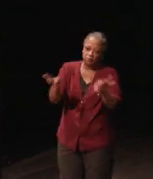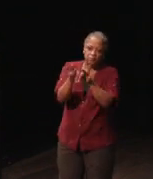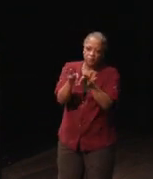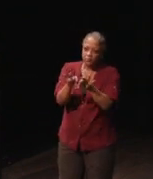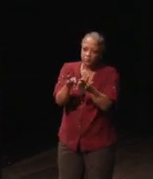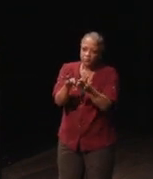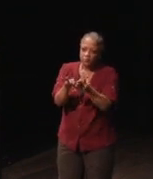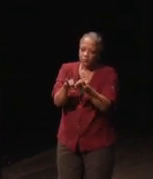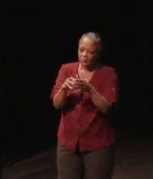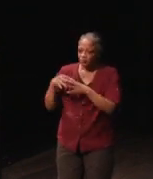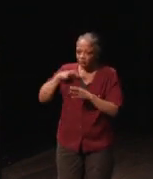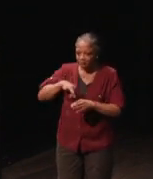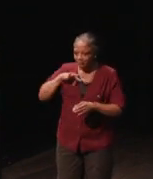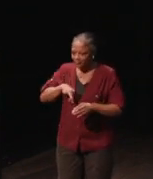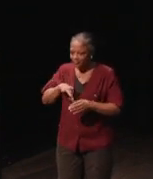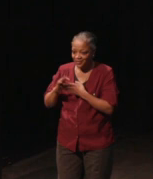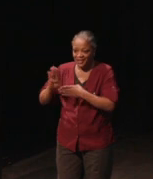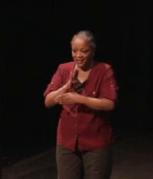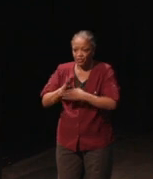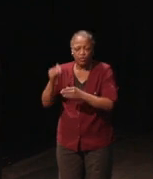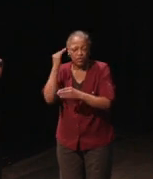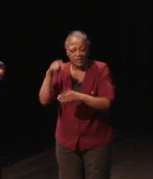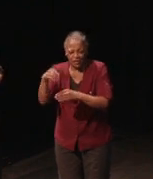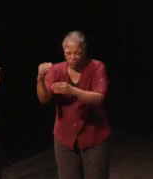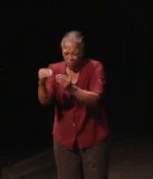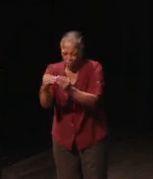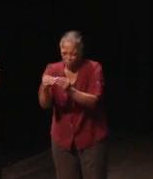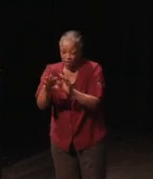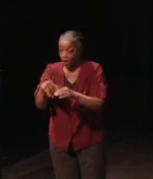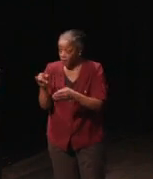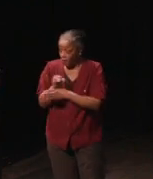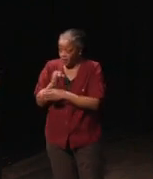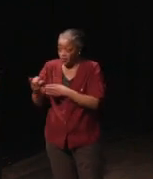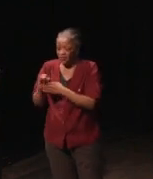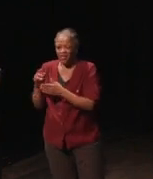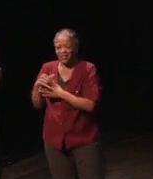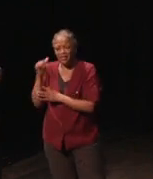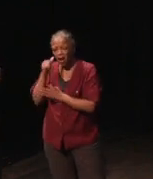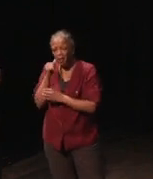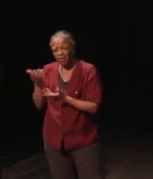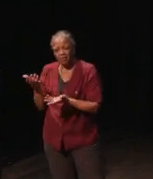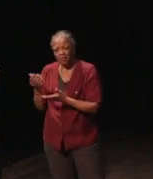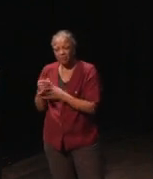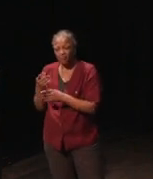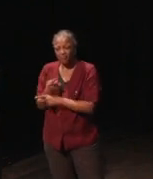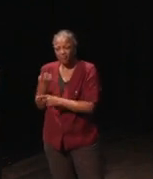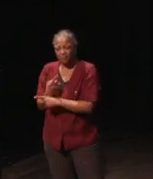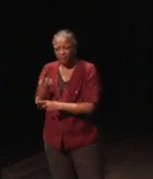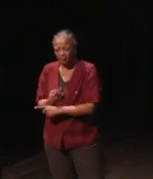something that the industry really, really needs more of. In other industries this kind of thing is common. In big corporations and stuff you expect there's